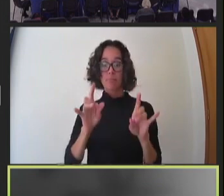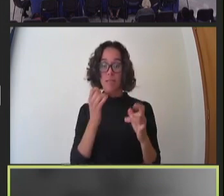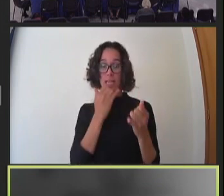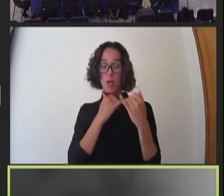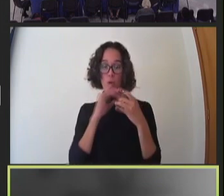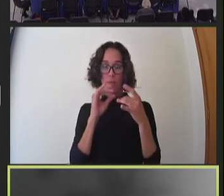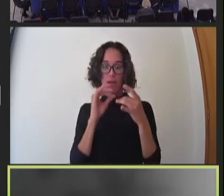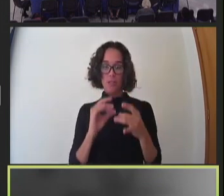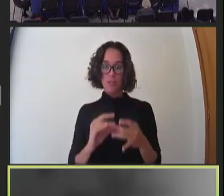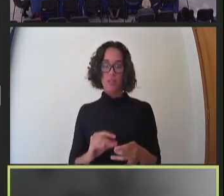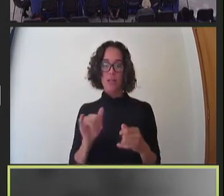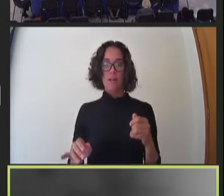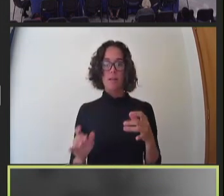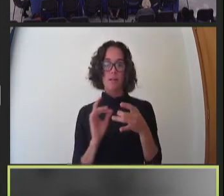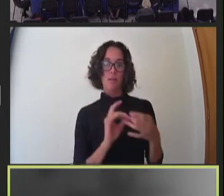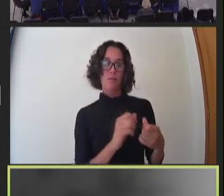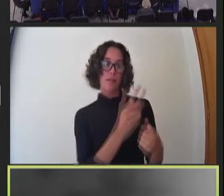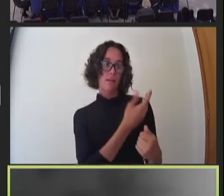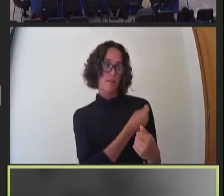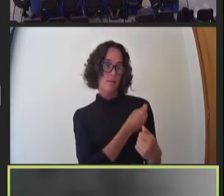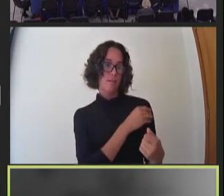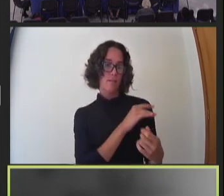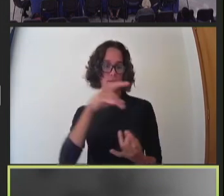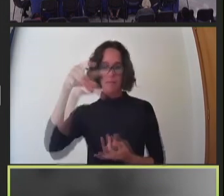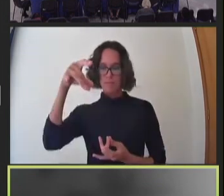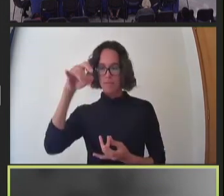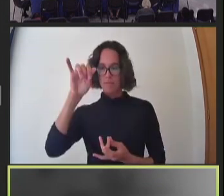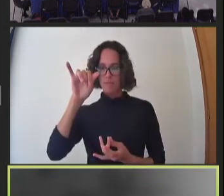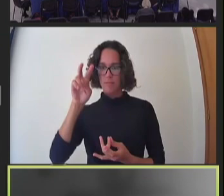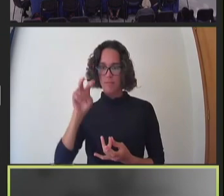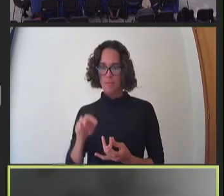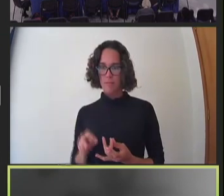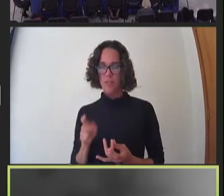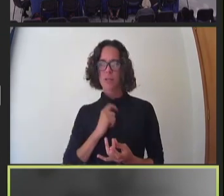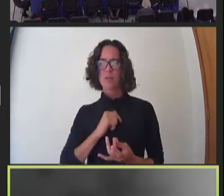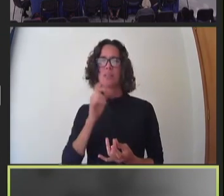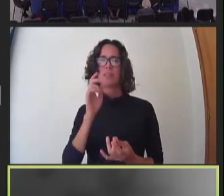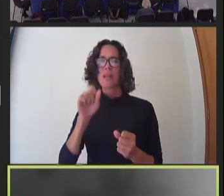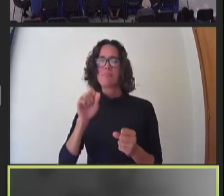track any responses or any questions or errors that we receive in regards to our